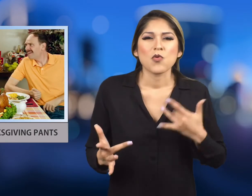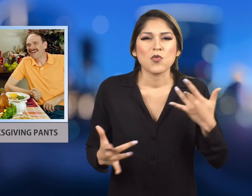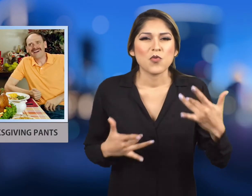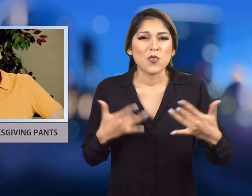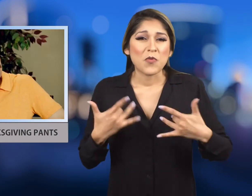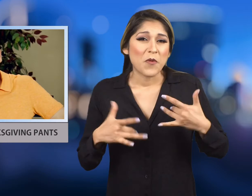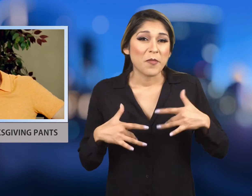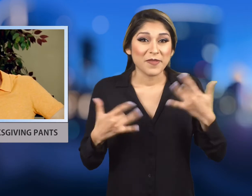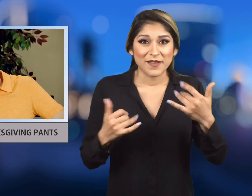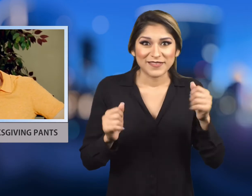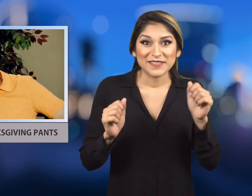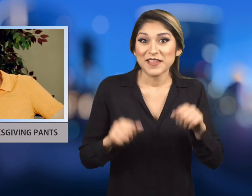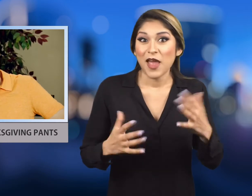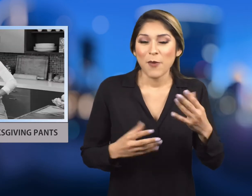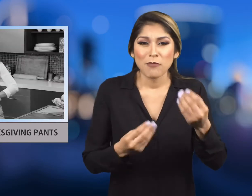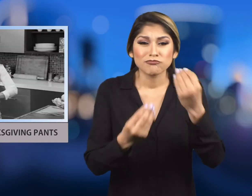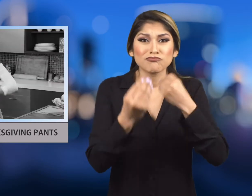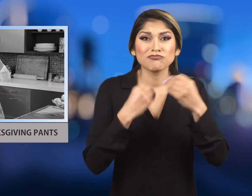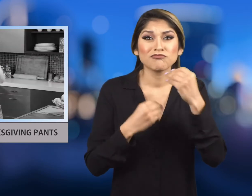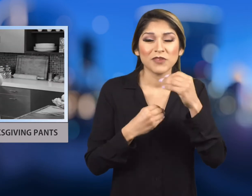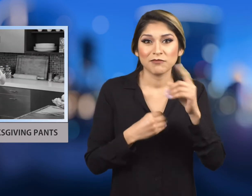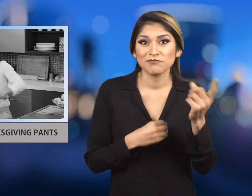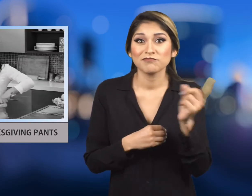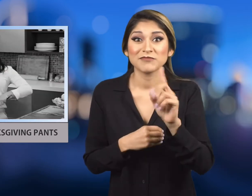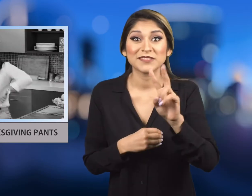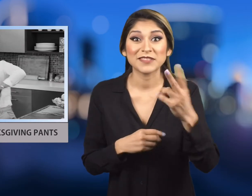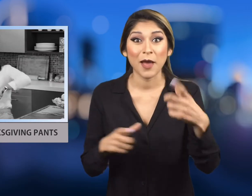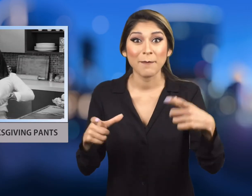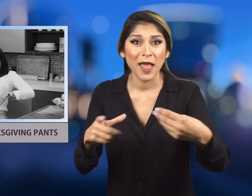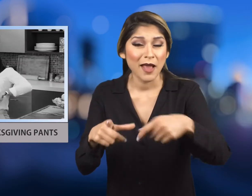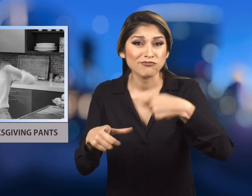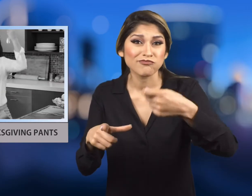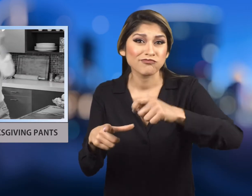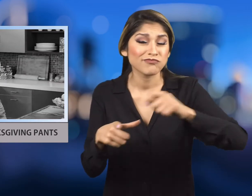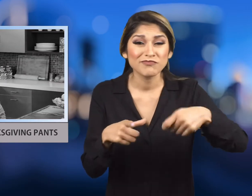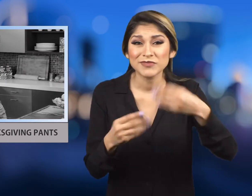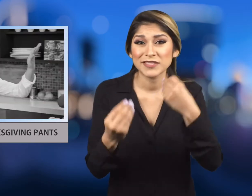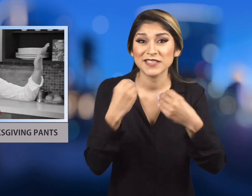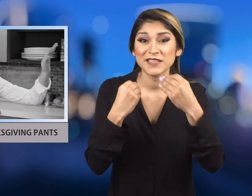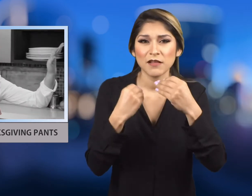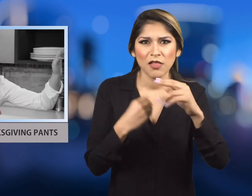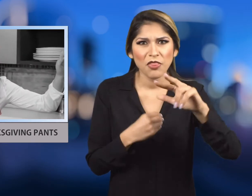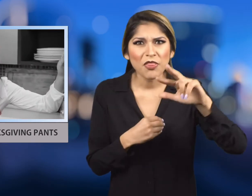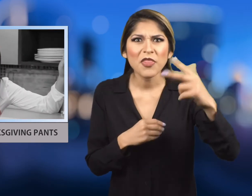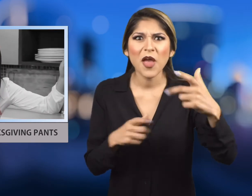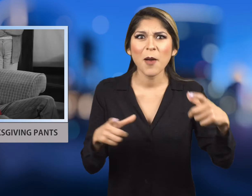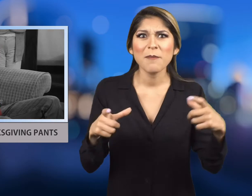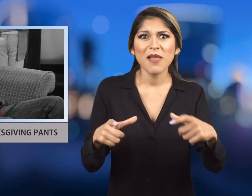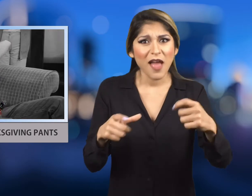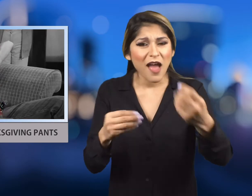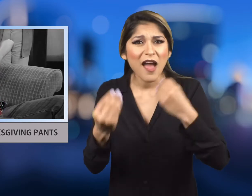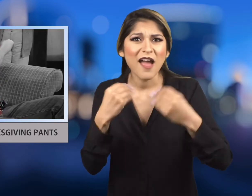to go back for seconds -- and even thirds.